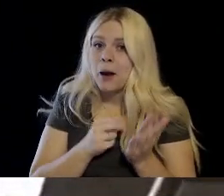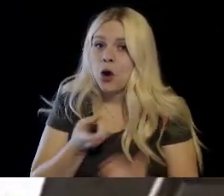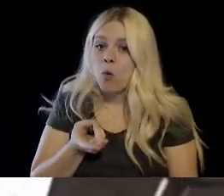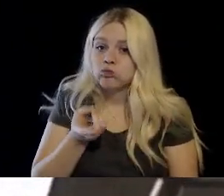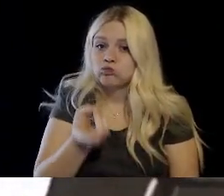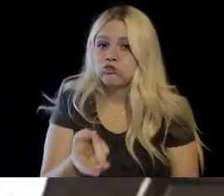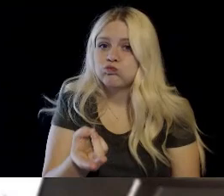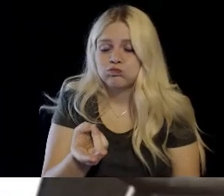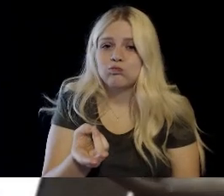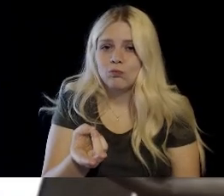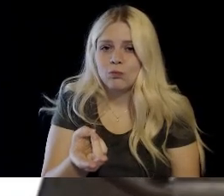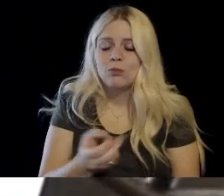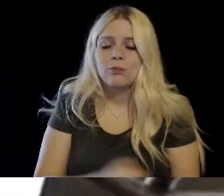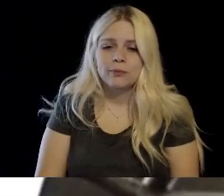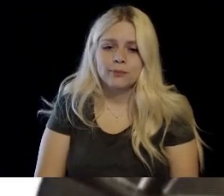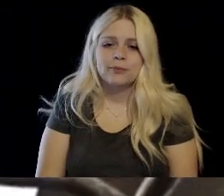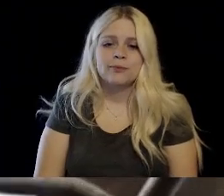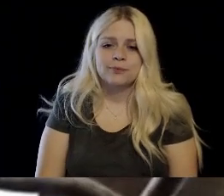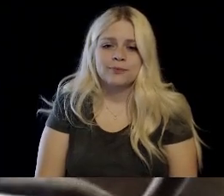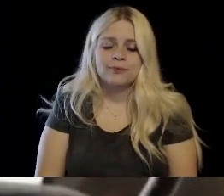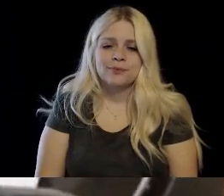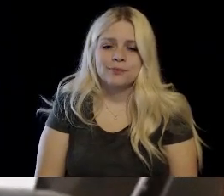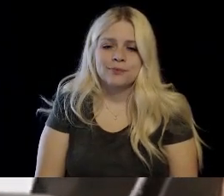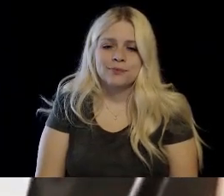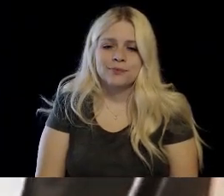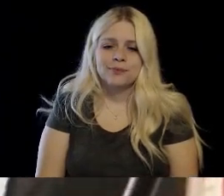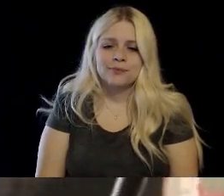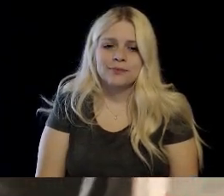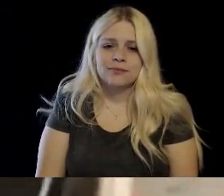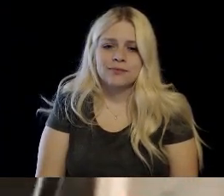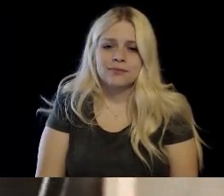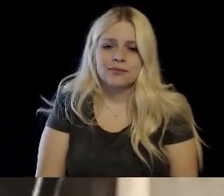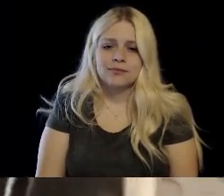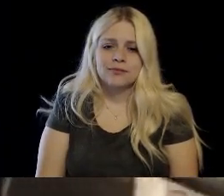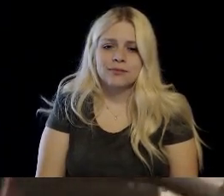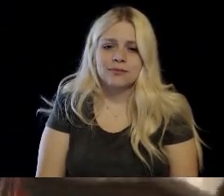spoon. Joanne, Ace wants to know how you tell them apart.